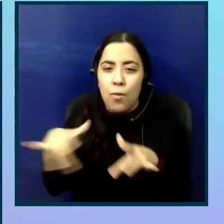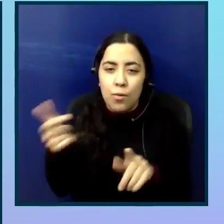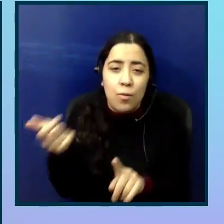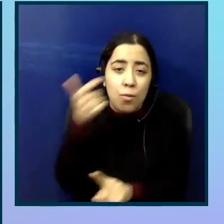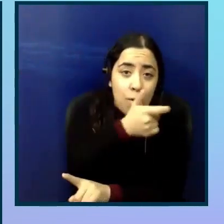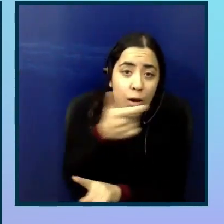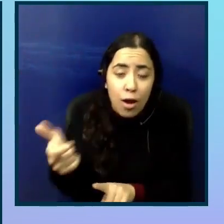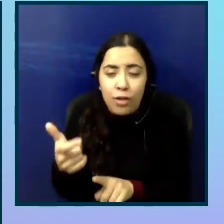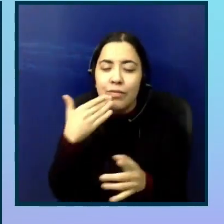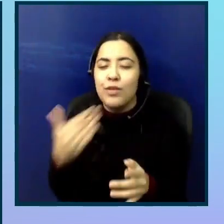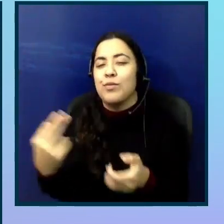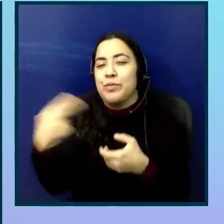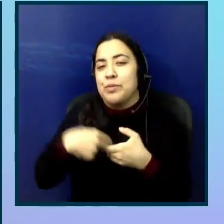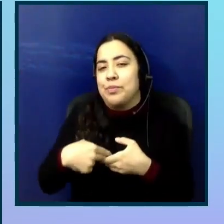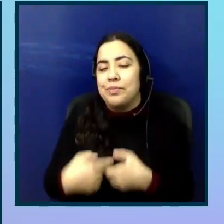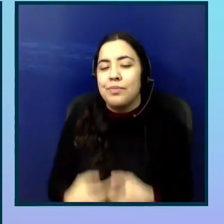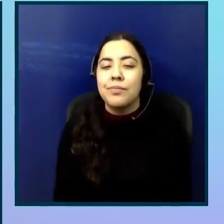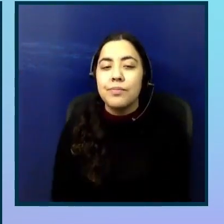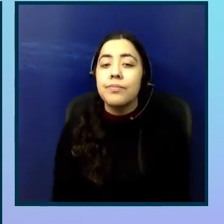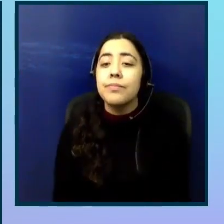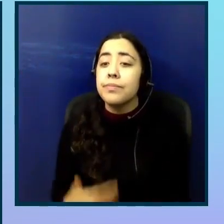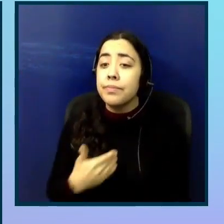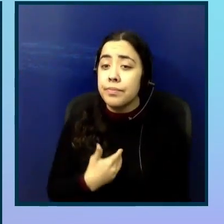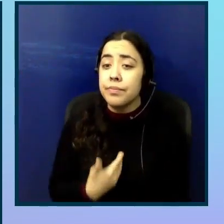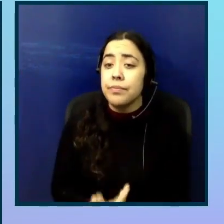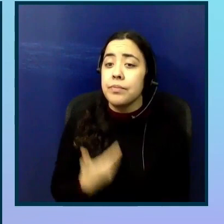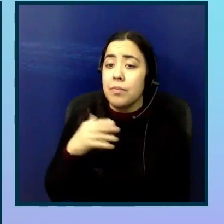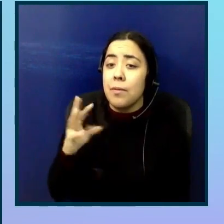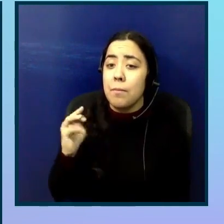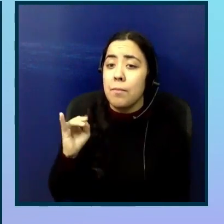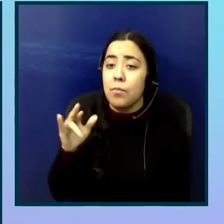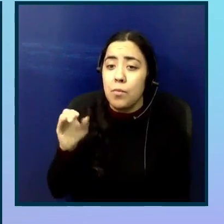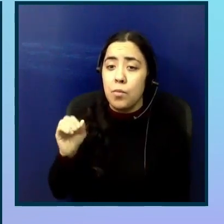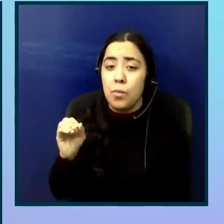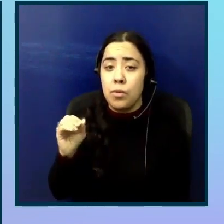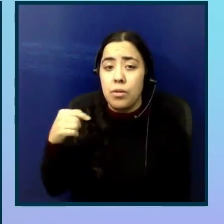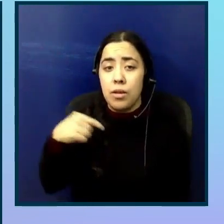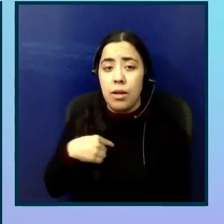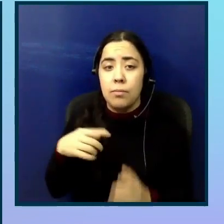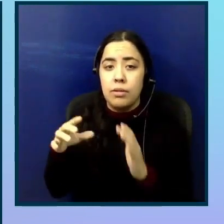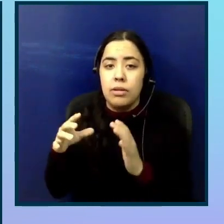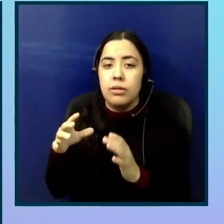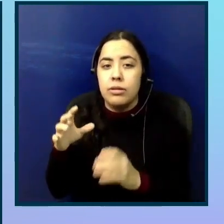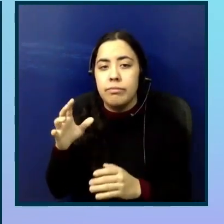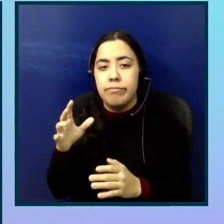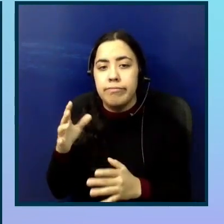My name's Mario and I'm a senior QA engineer, and I'll tell you how I came